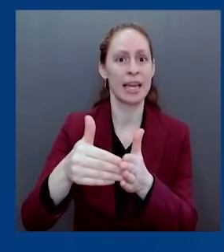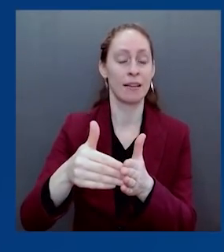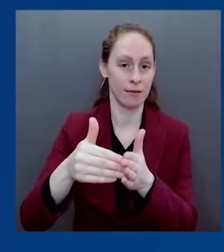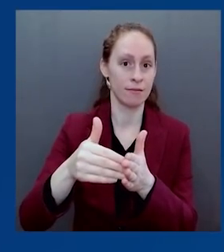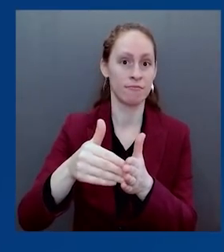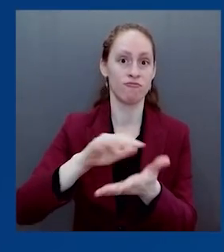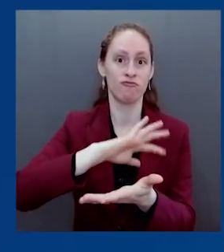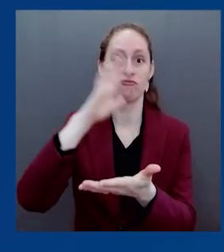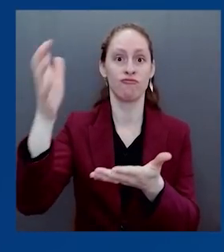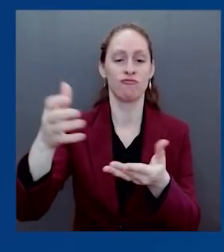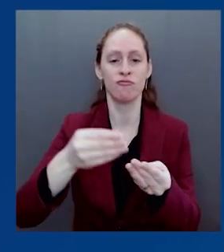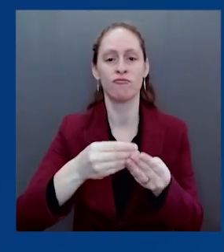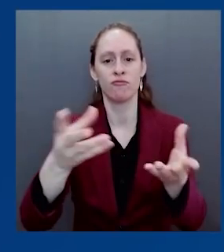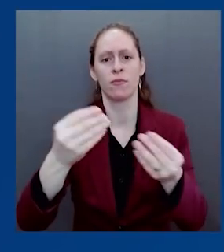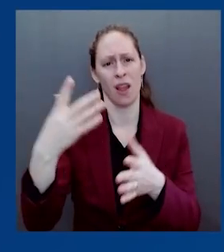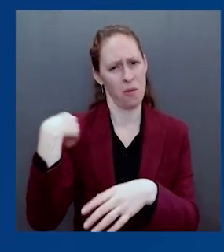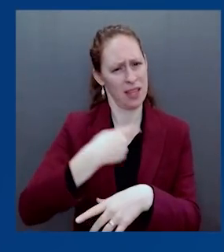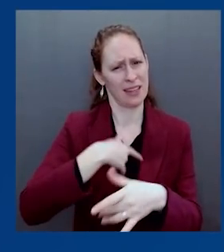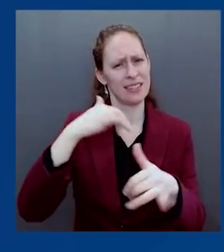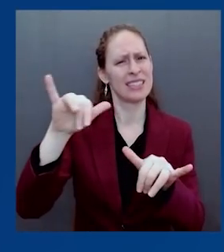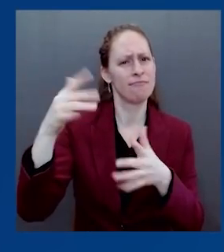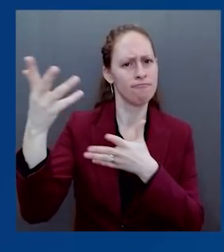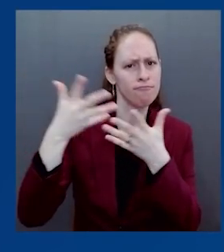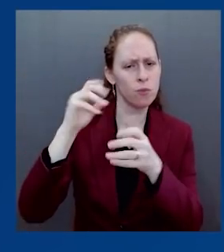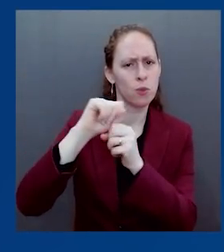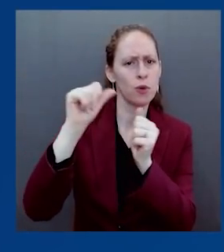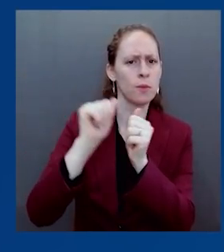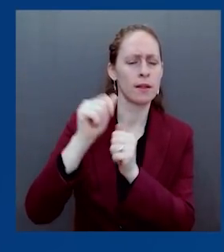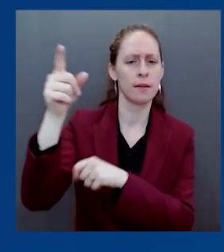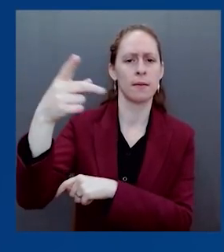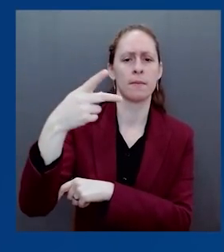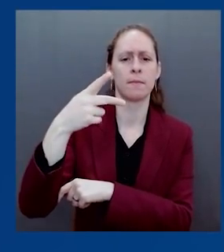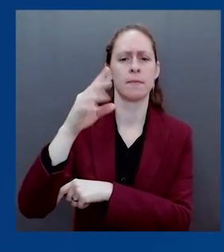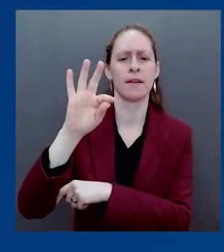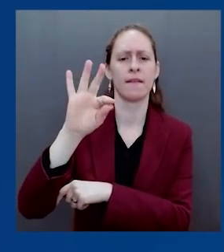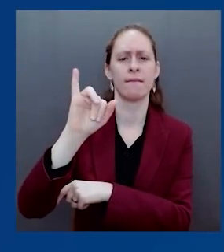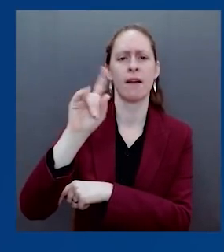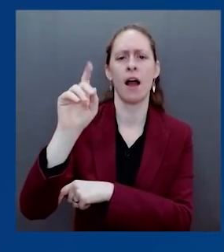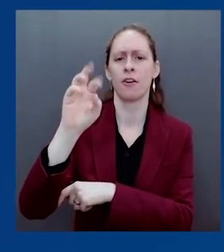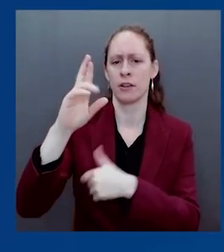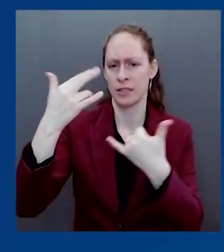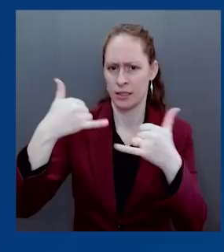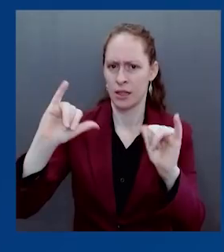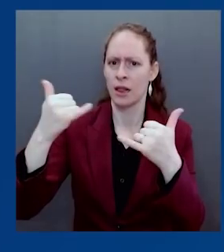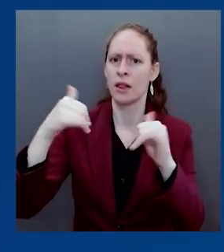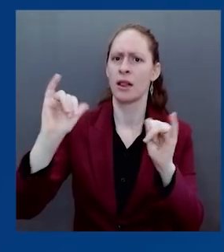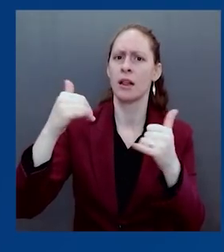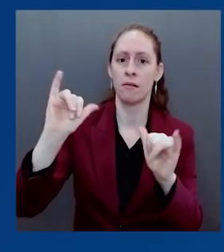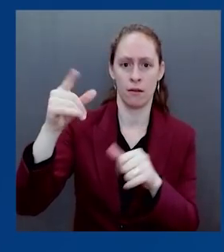to help them further expand their manufacturing capacity, including through the Defense Production Act if needed.